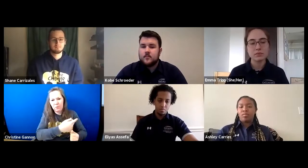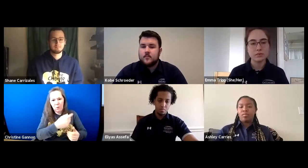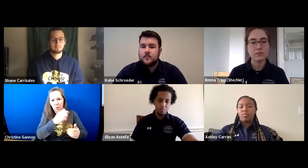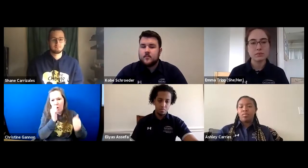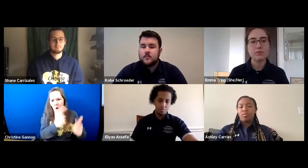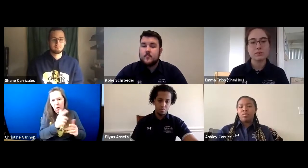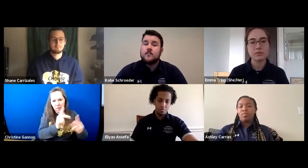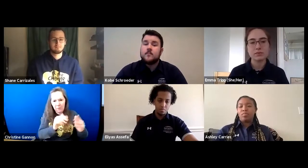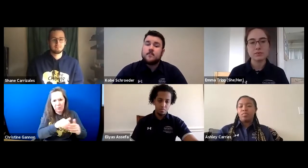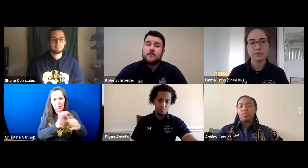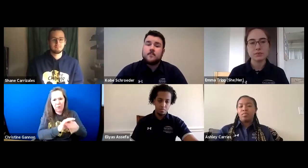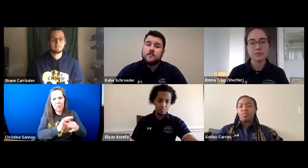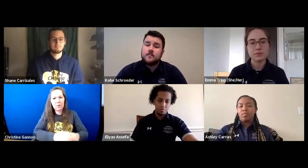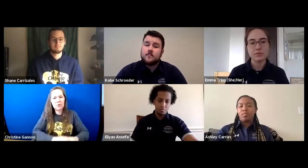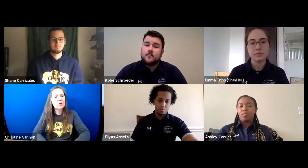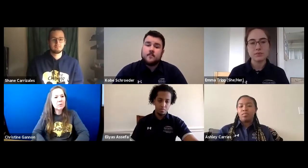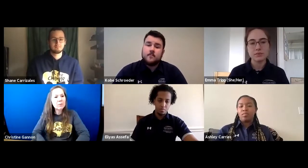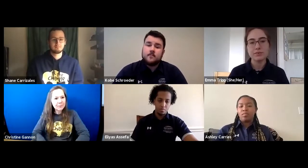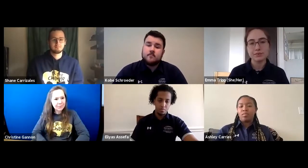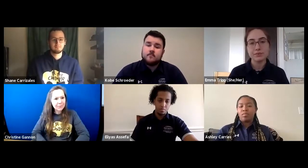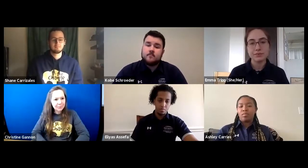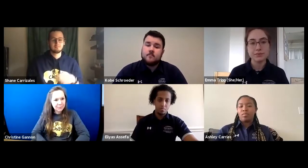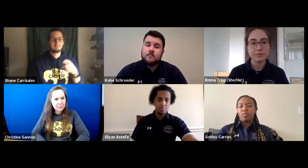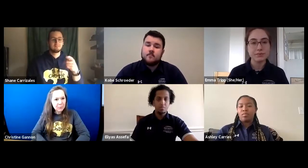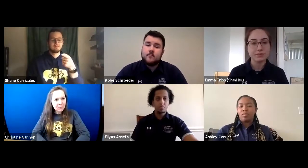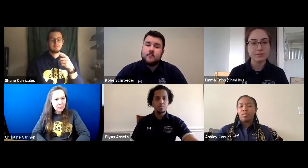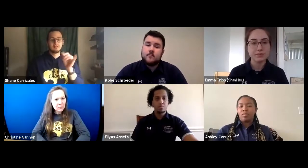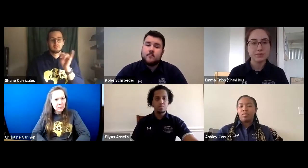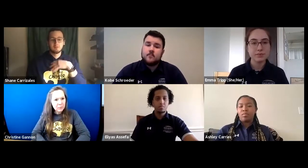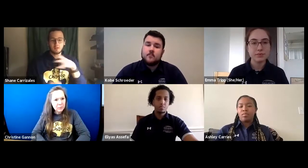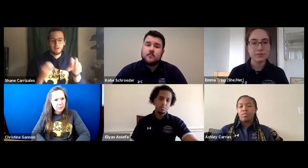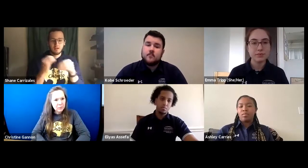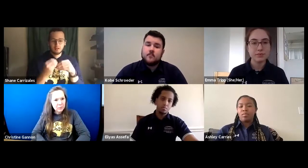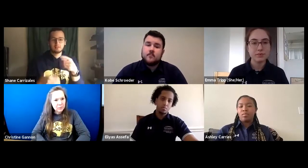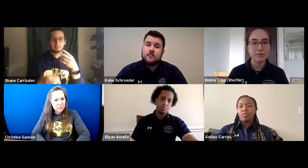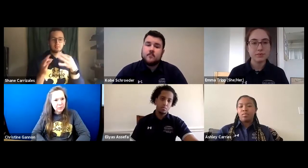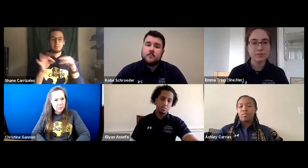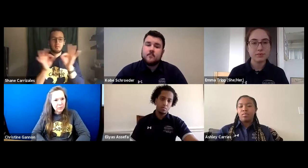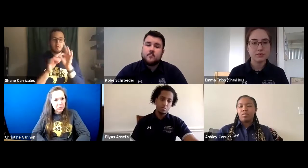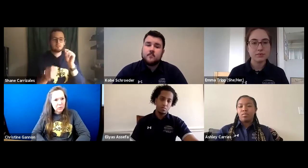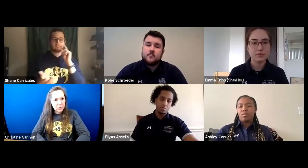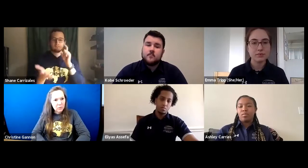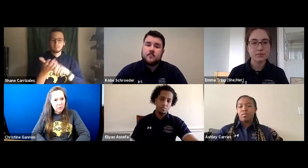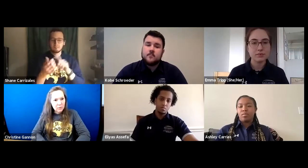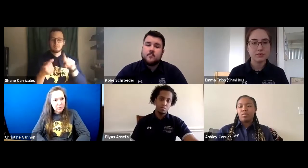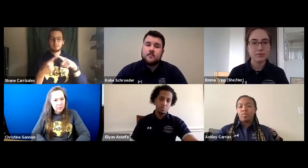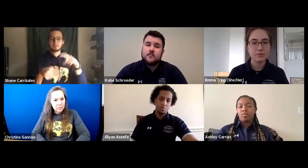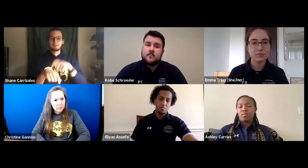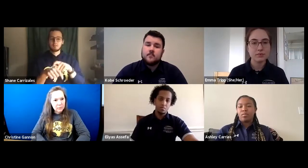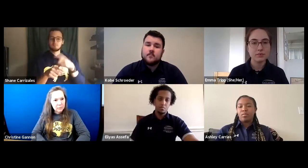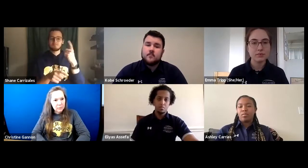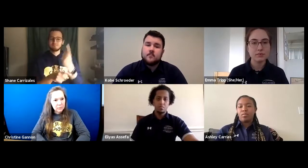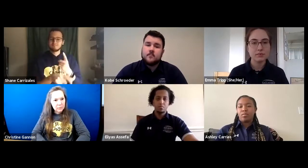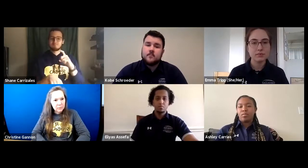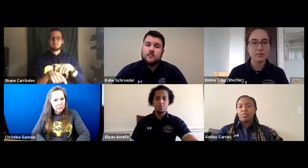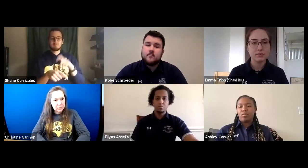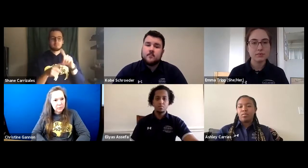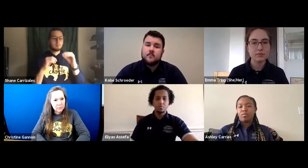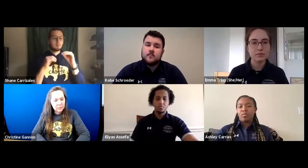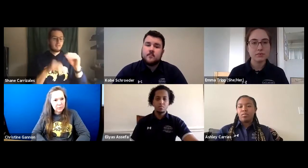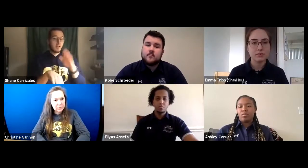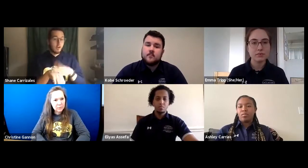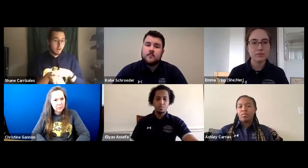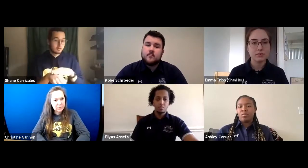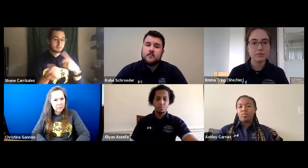>I want to add that it is important to recognize when it’s time to move on.